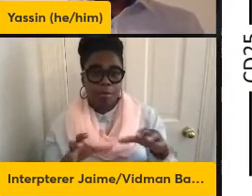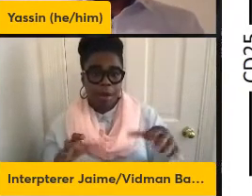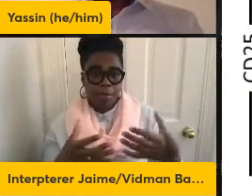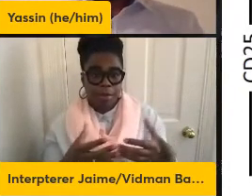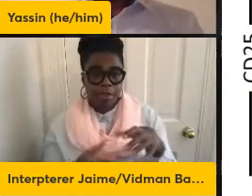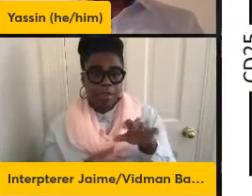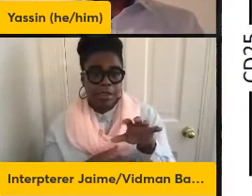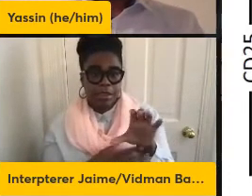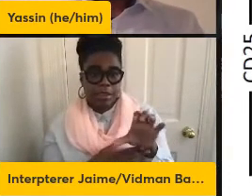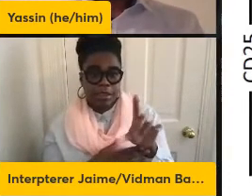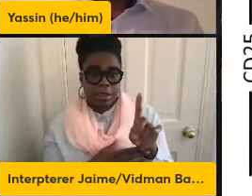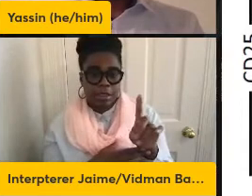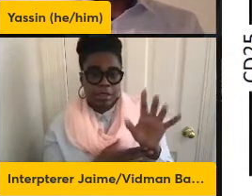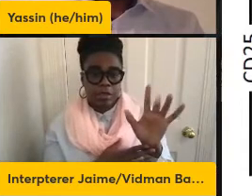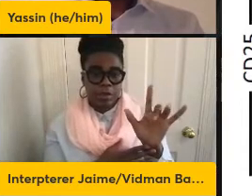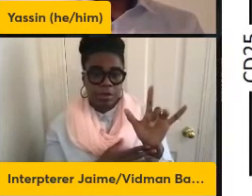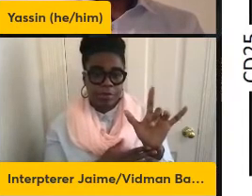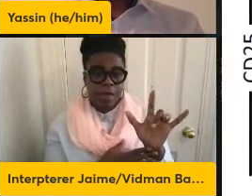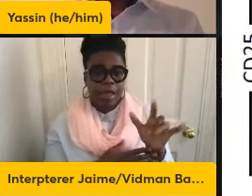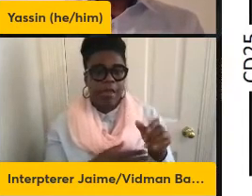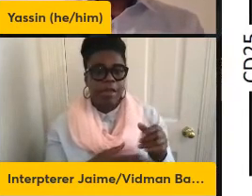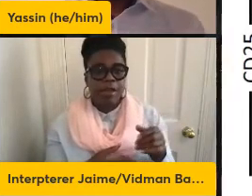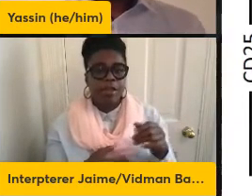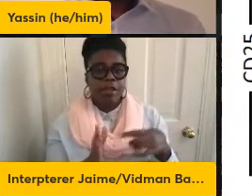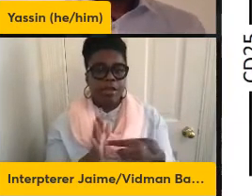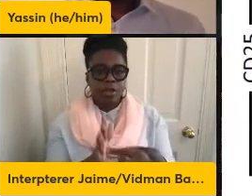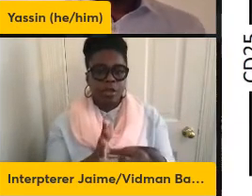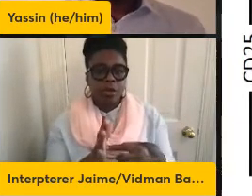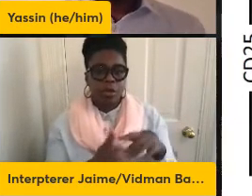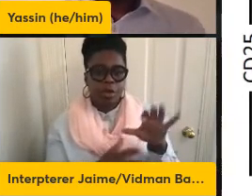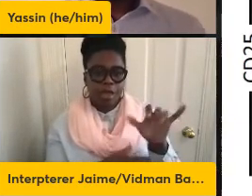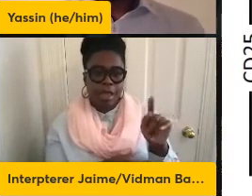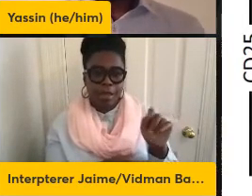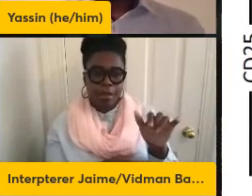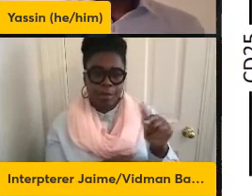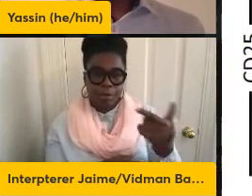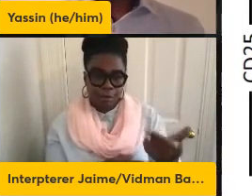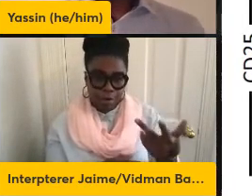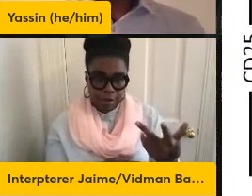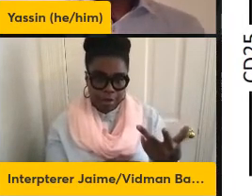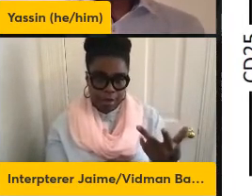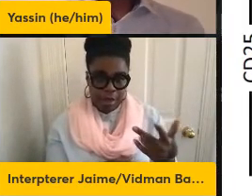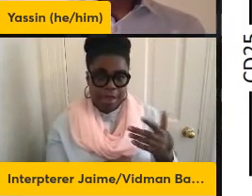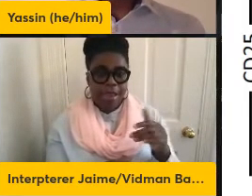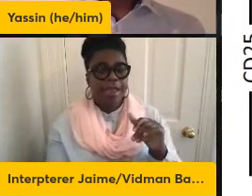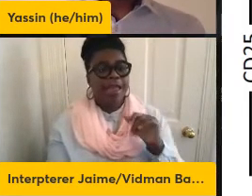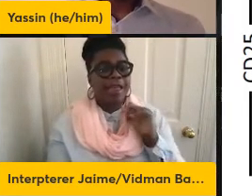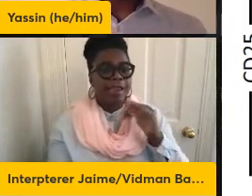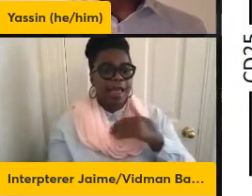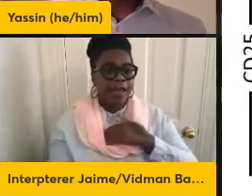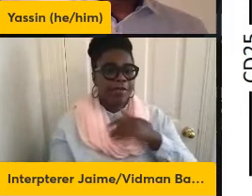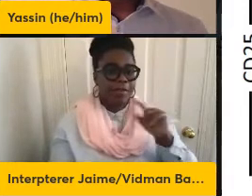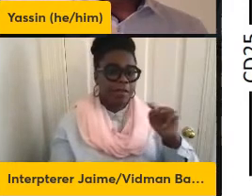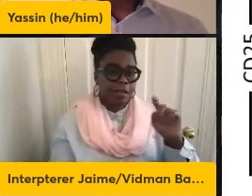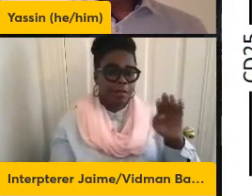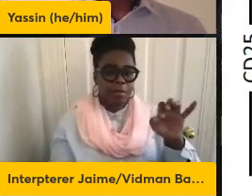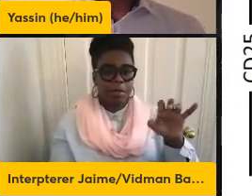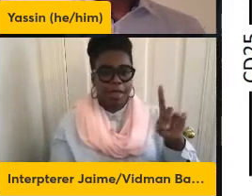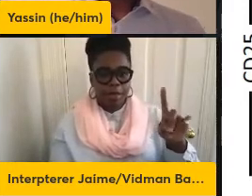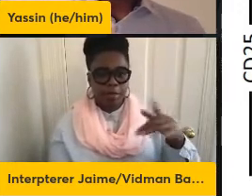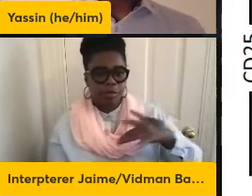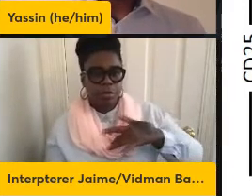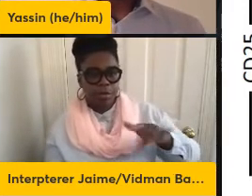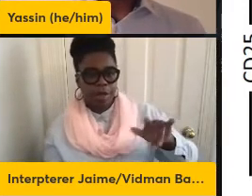specifically expresses Gotha three, but lacks the expression for gamma t and TVET, which is typical of ILC twos. And that means